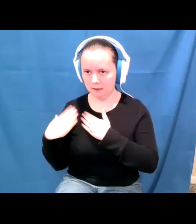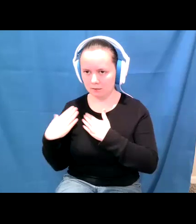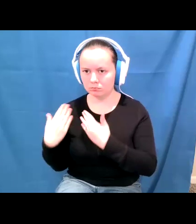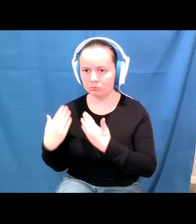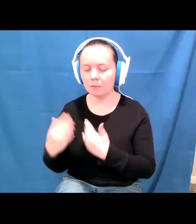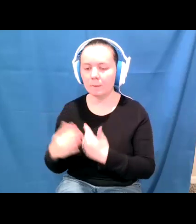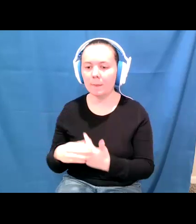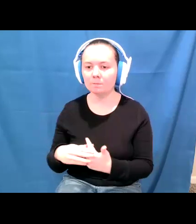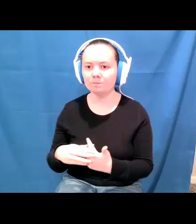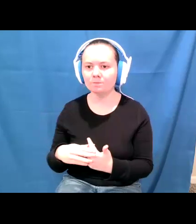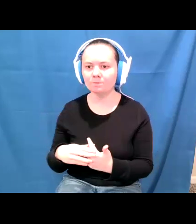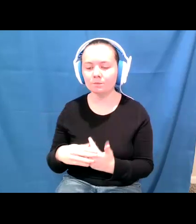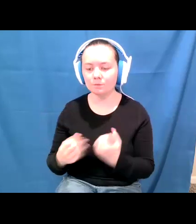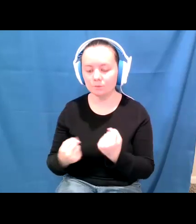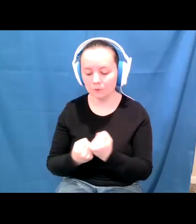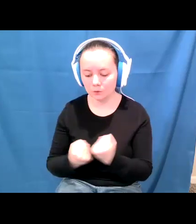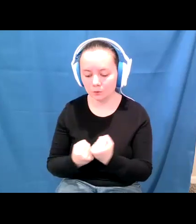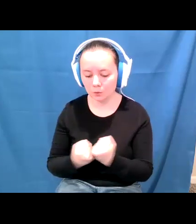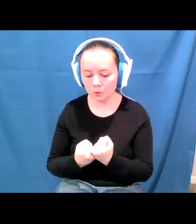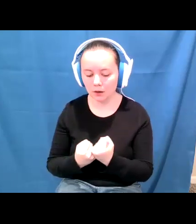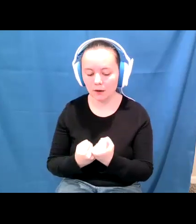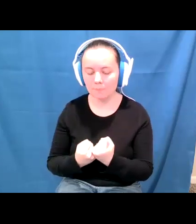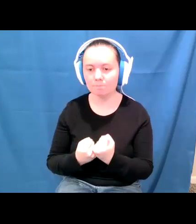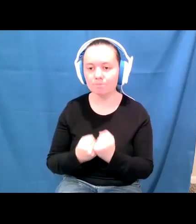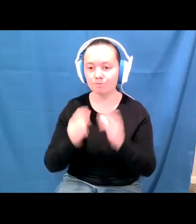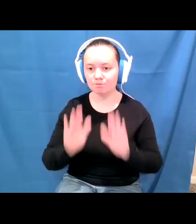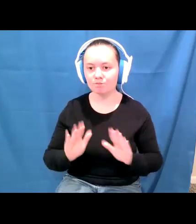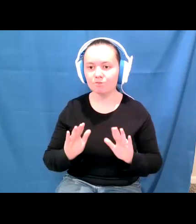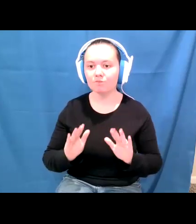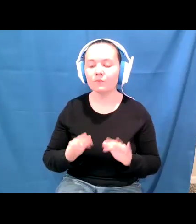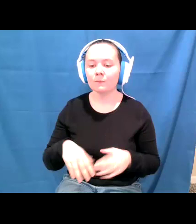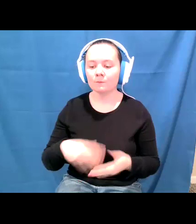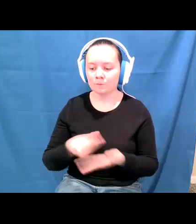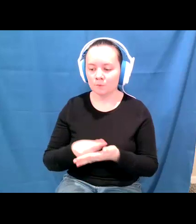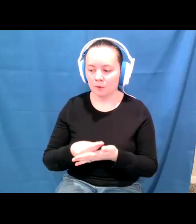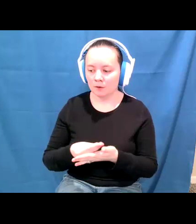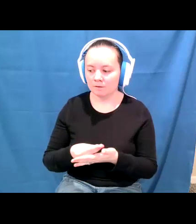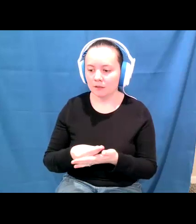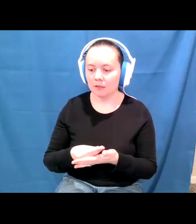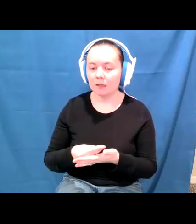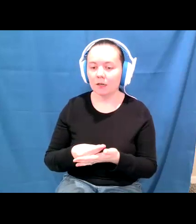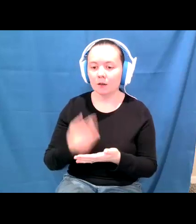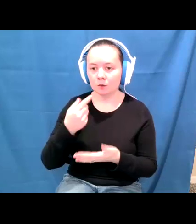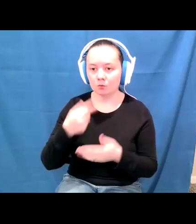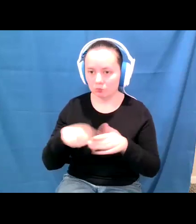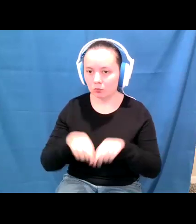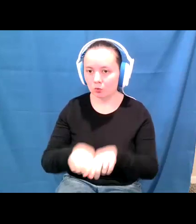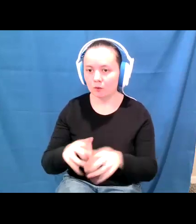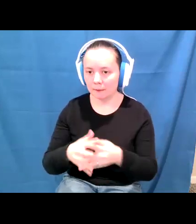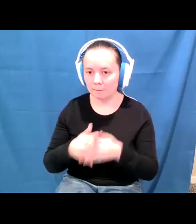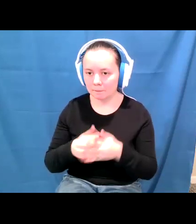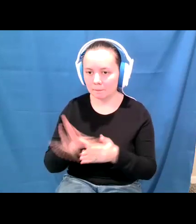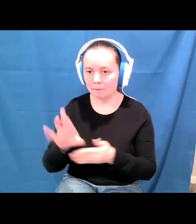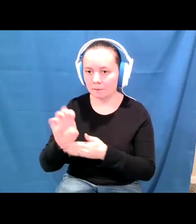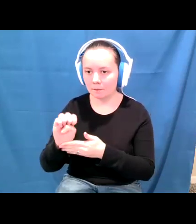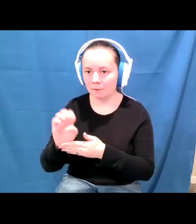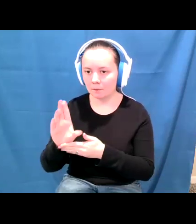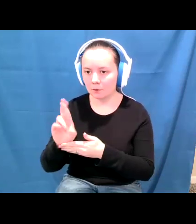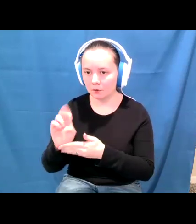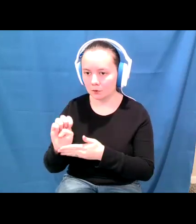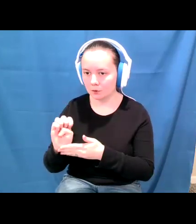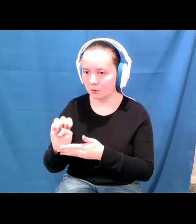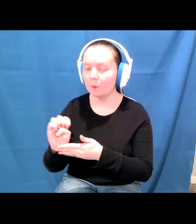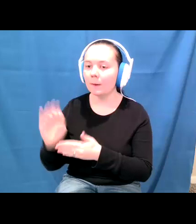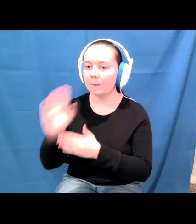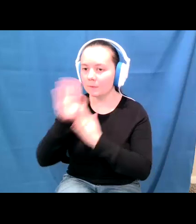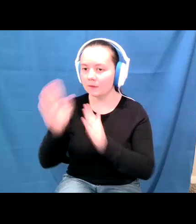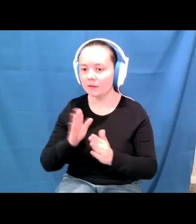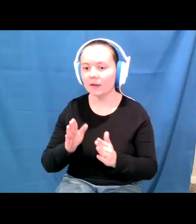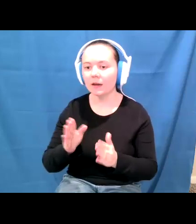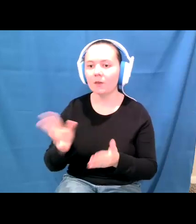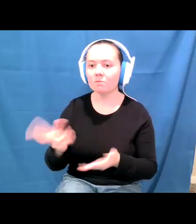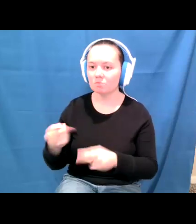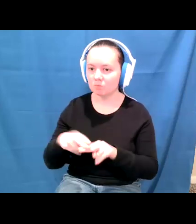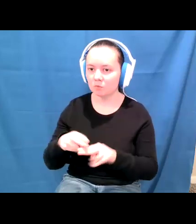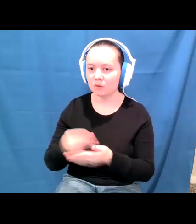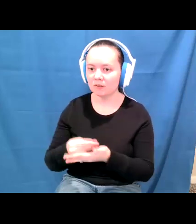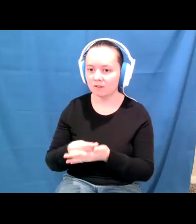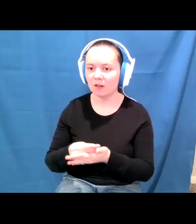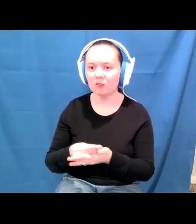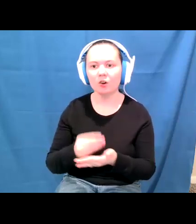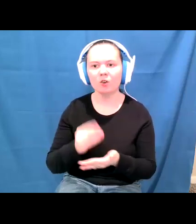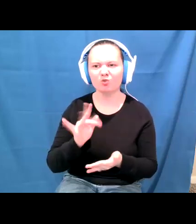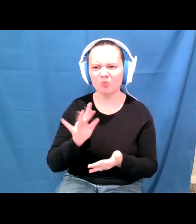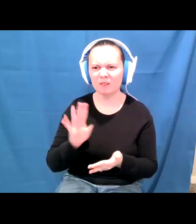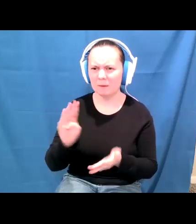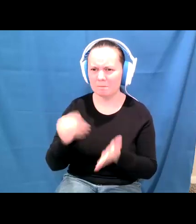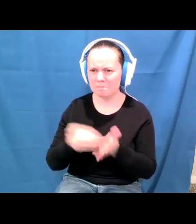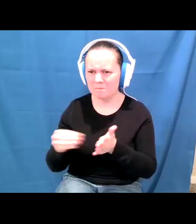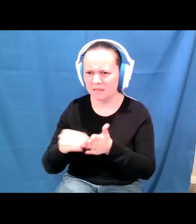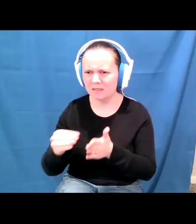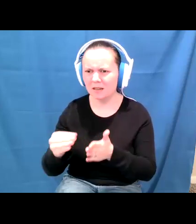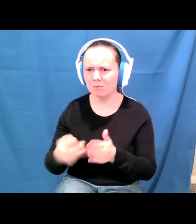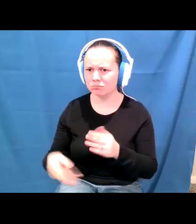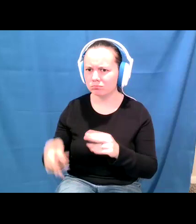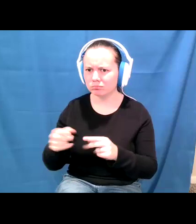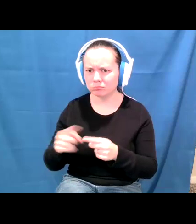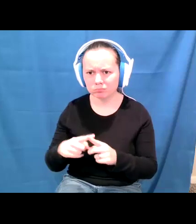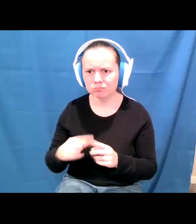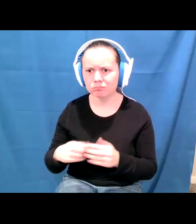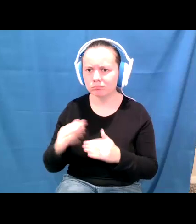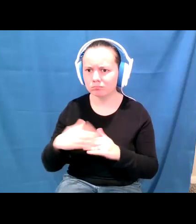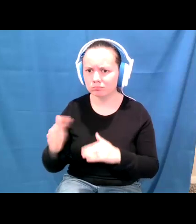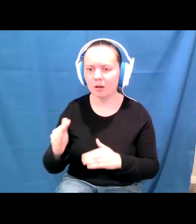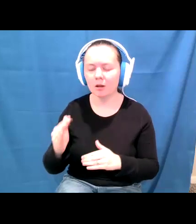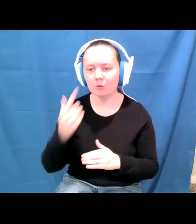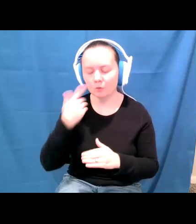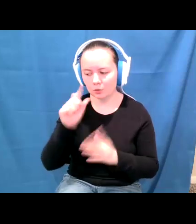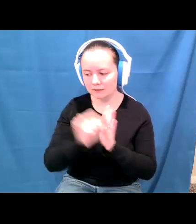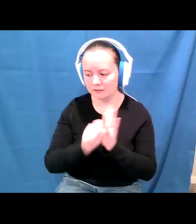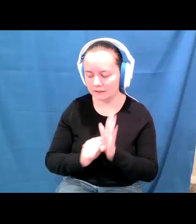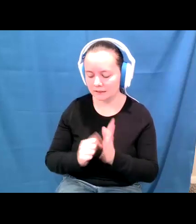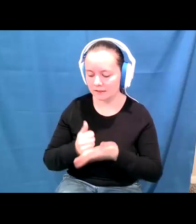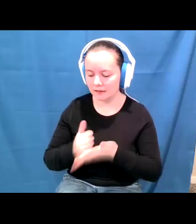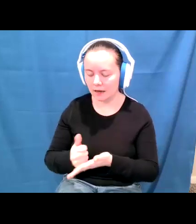support all of the incredible amounts of funding that were through the American Rescue Plan 9817 that enhanced funding for home and community-based services $25 billion plus, that is, has been planned or spent by states to help enhance access to